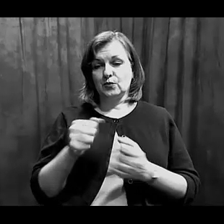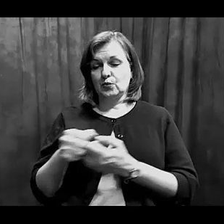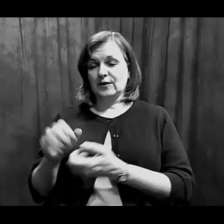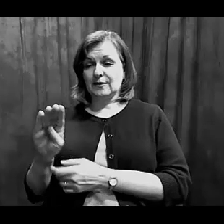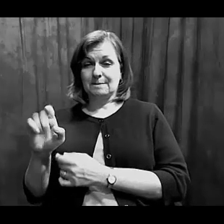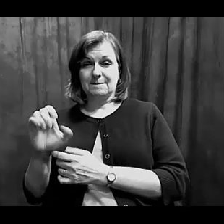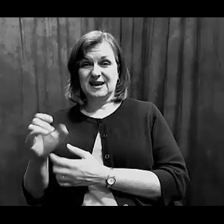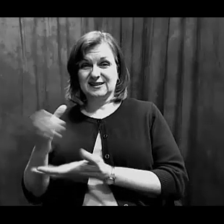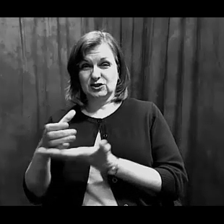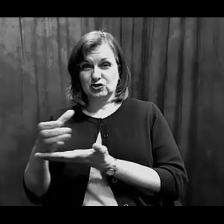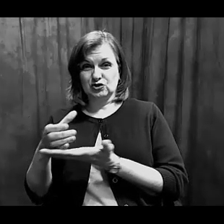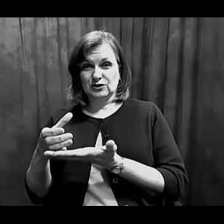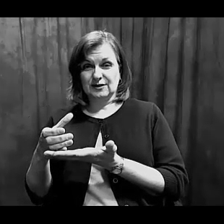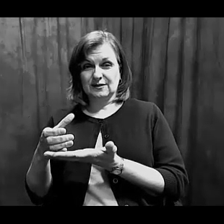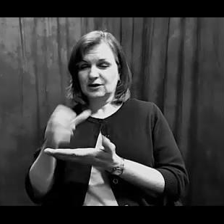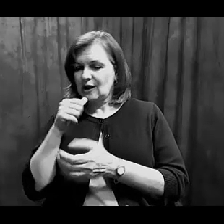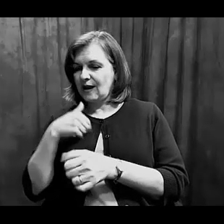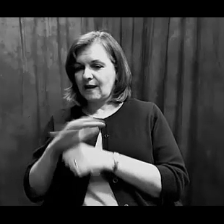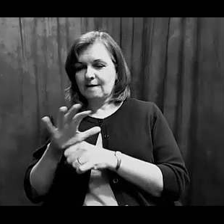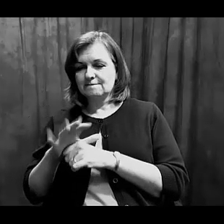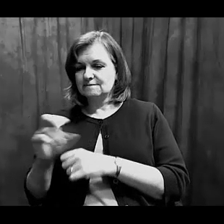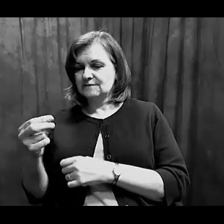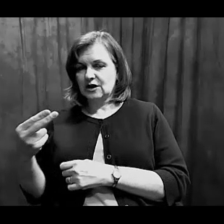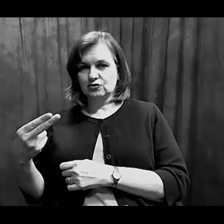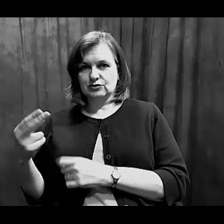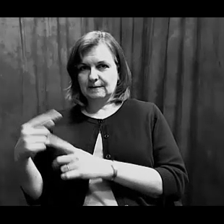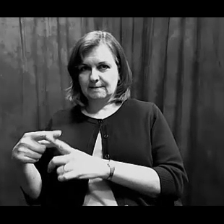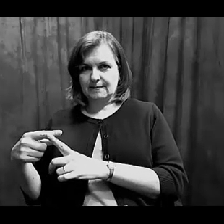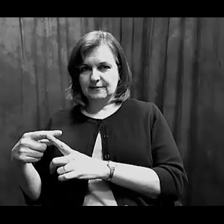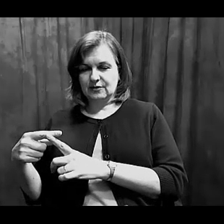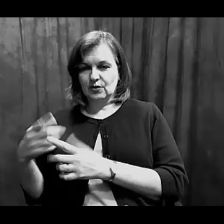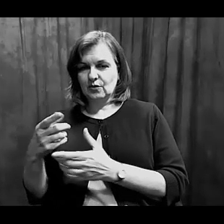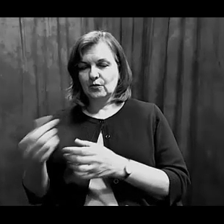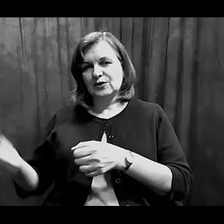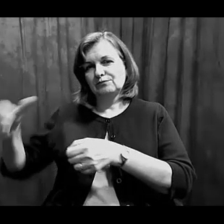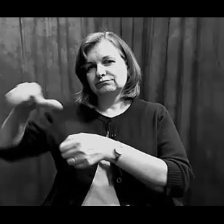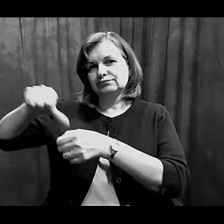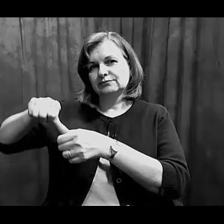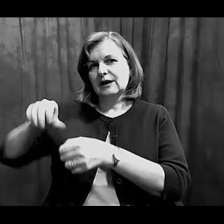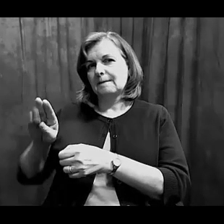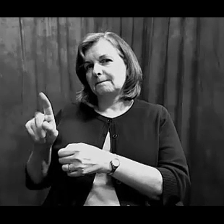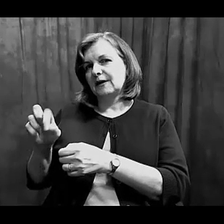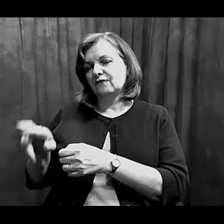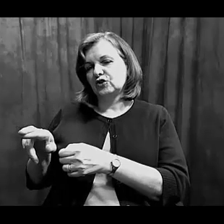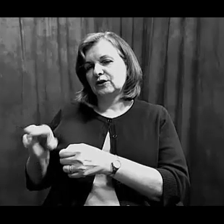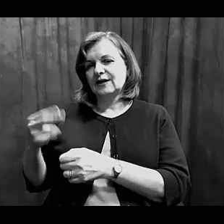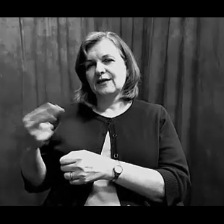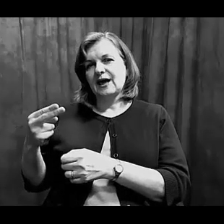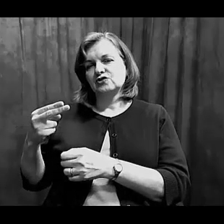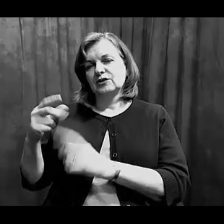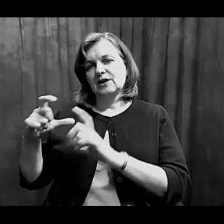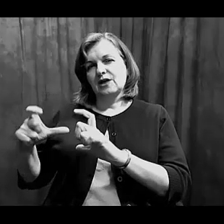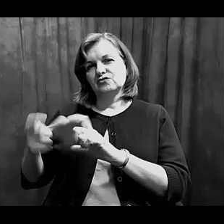basic -- the hydrogens are too low so if we add a buffer to that